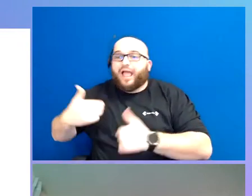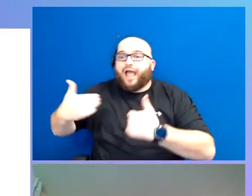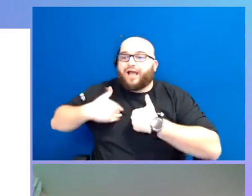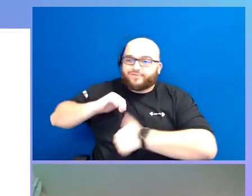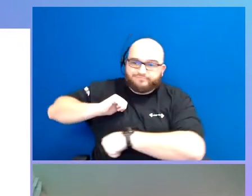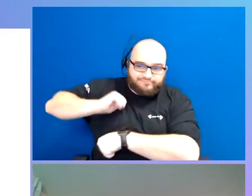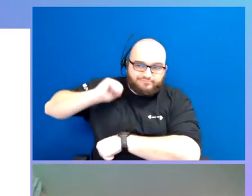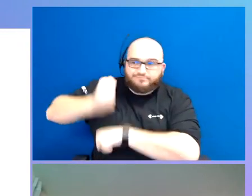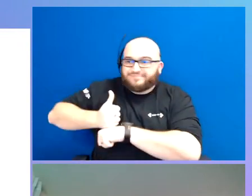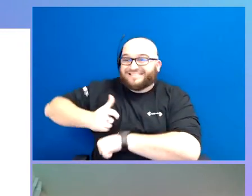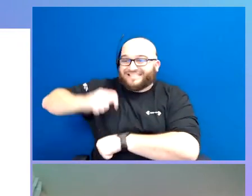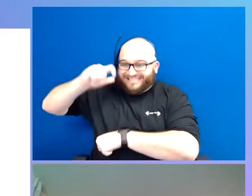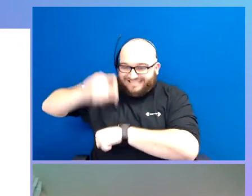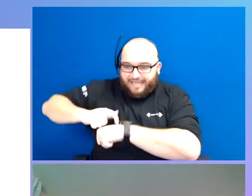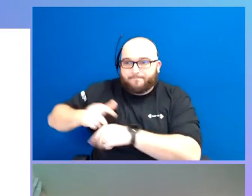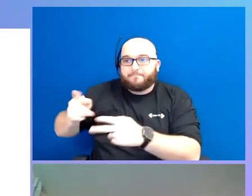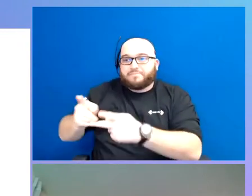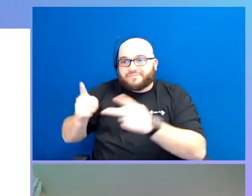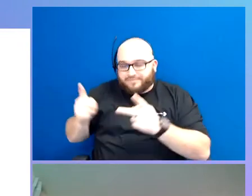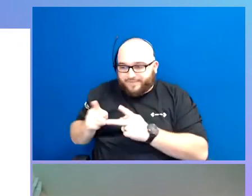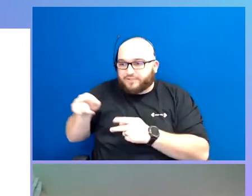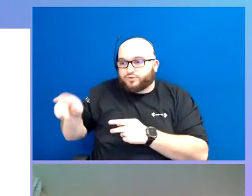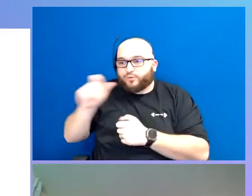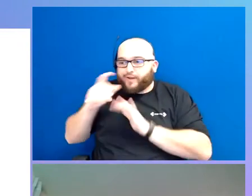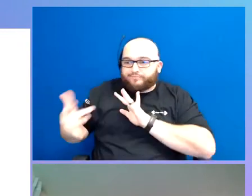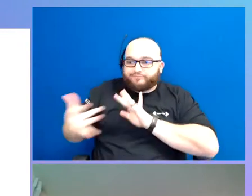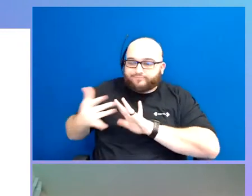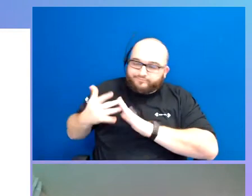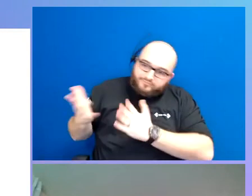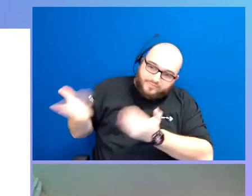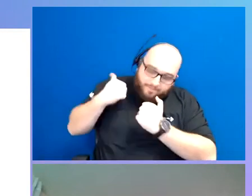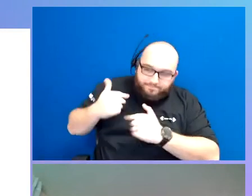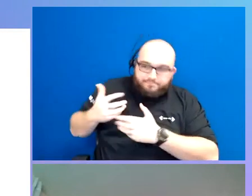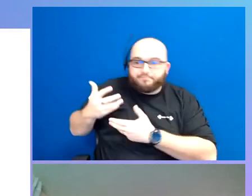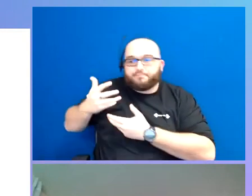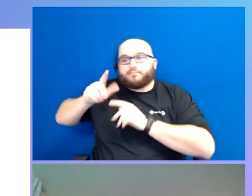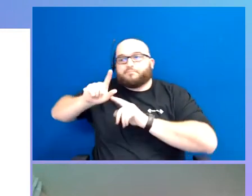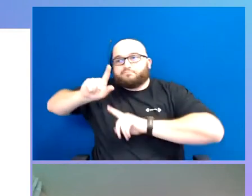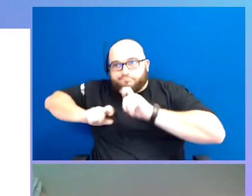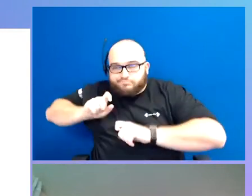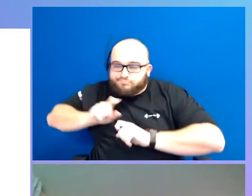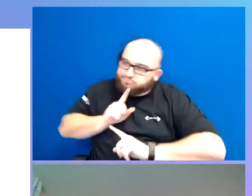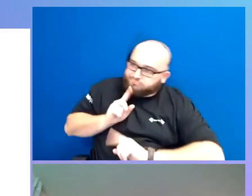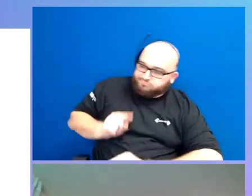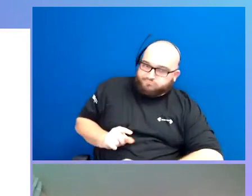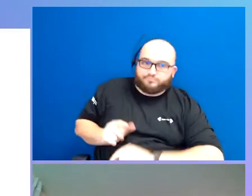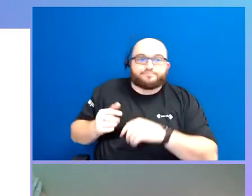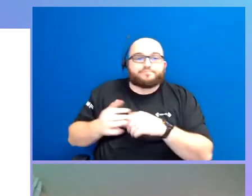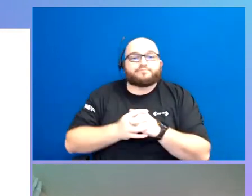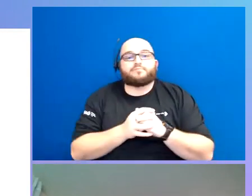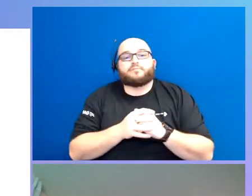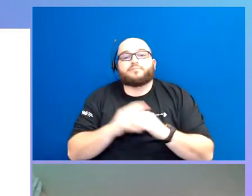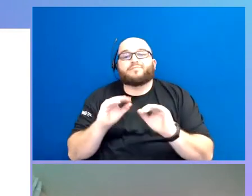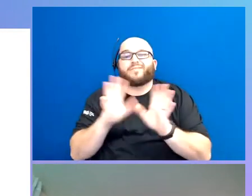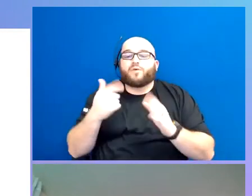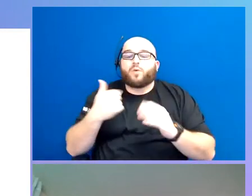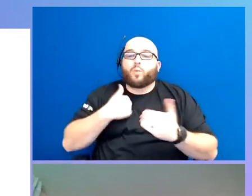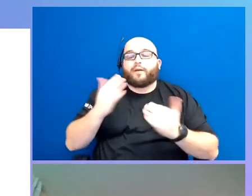they can reach out to us. Um, then obviously we offer